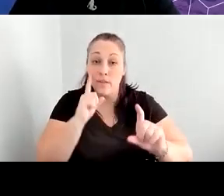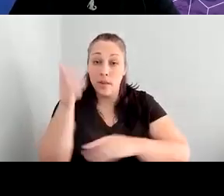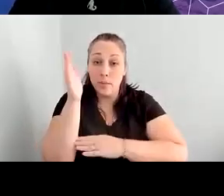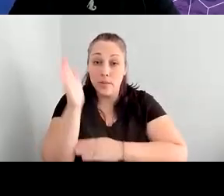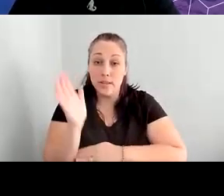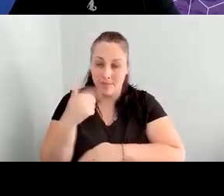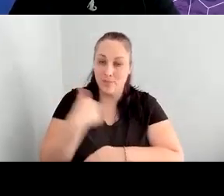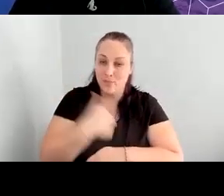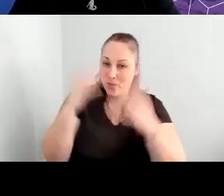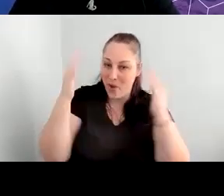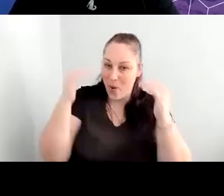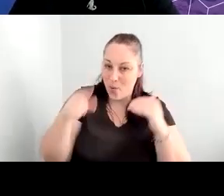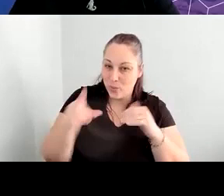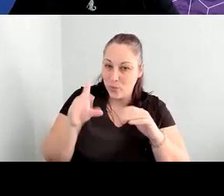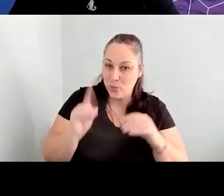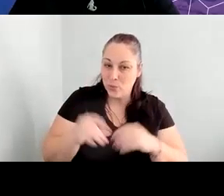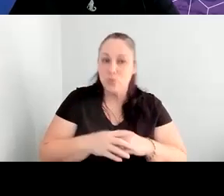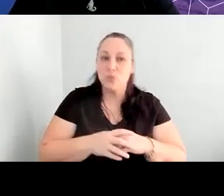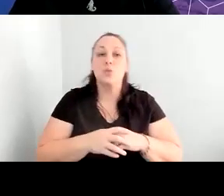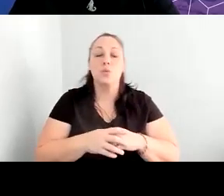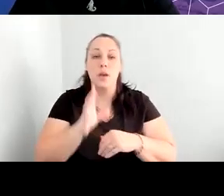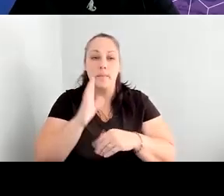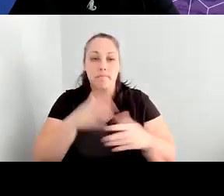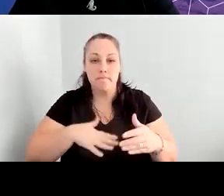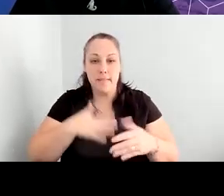We will be sending an email announcement as soon as the sessions are posted.